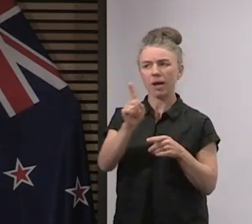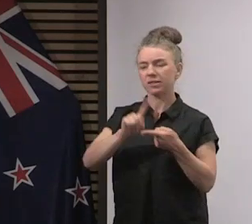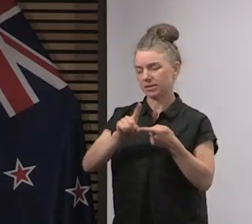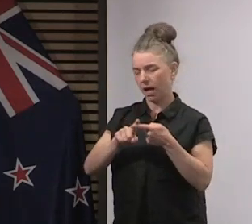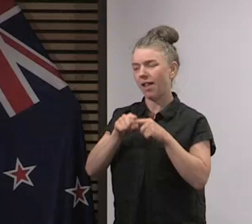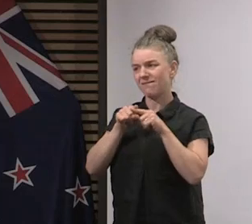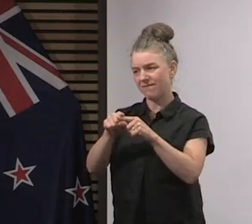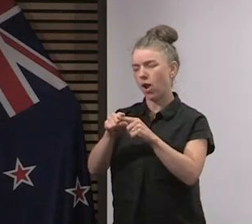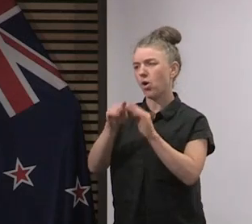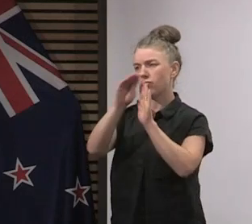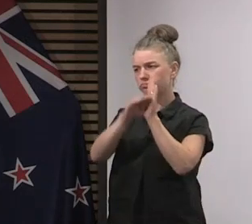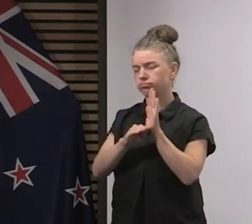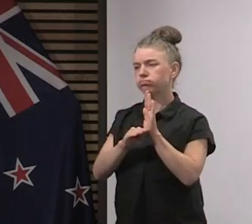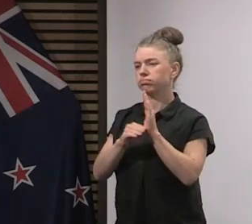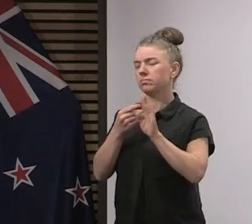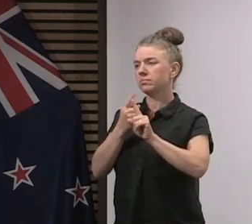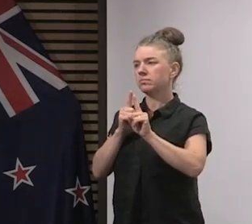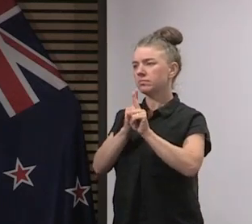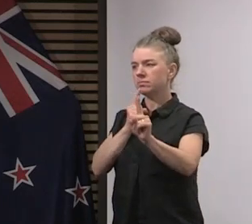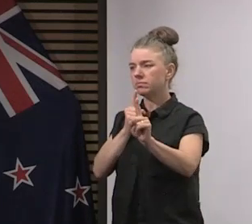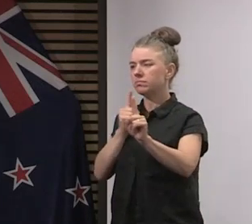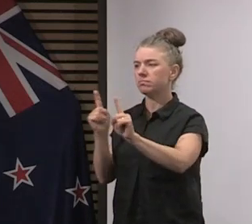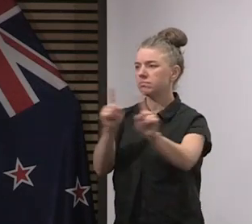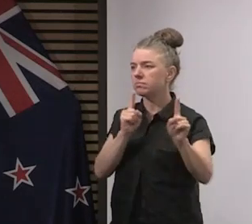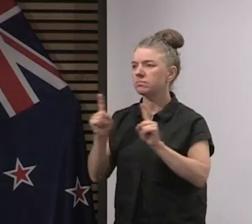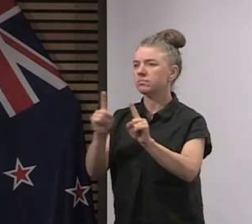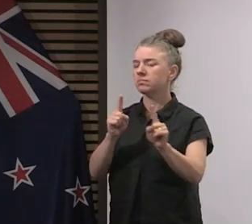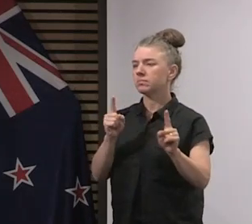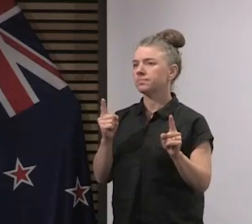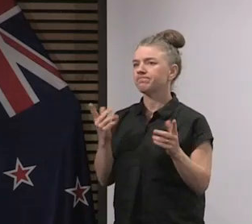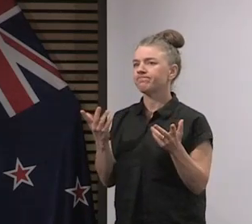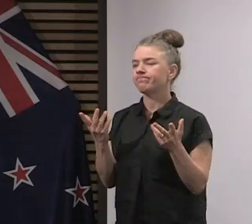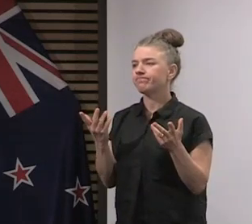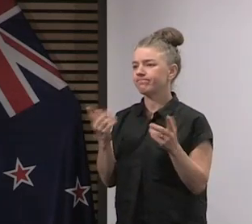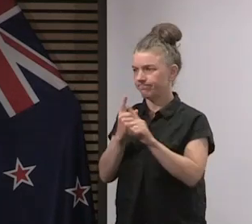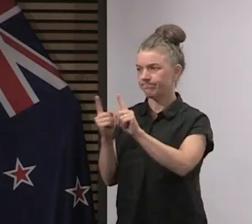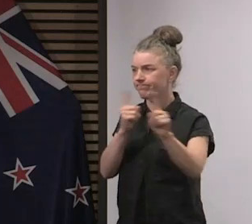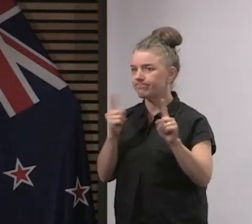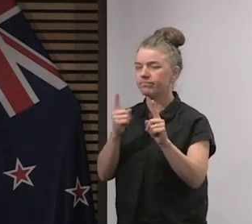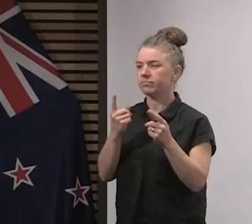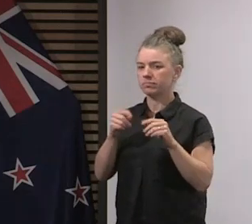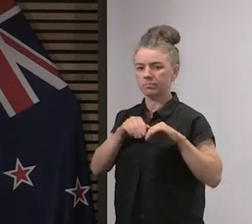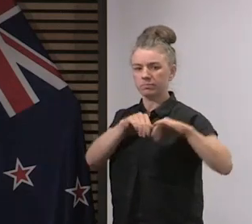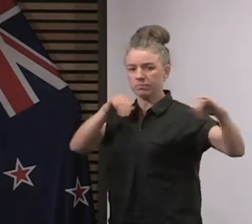more widespread activity happening, more people back at